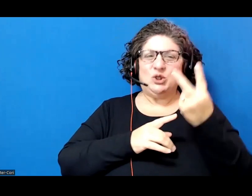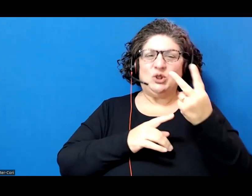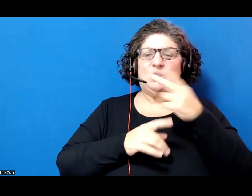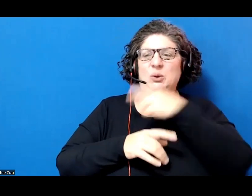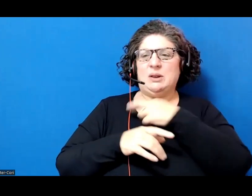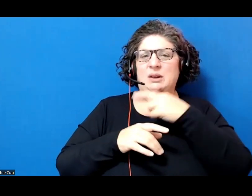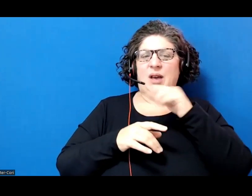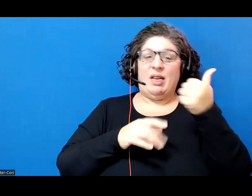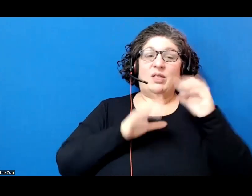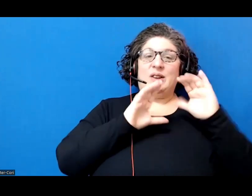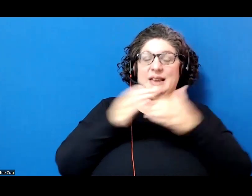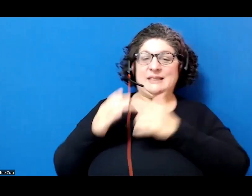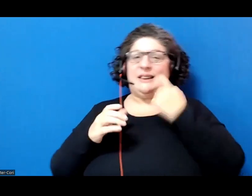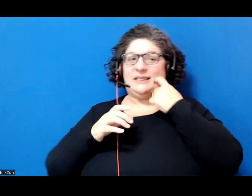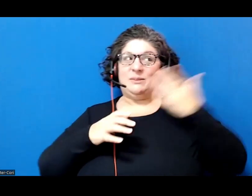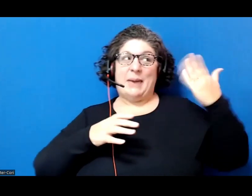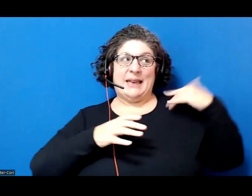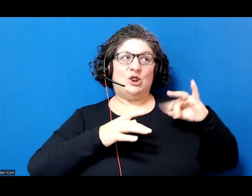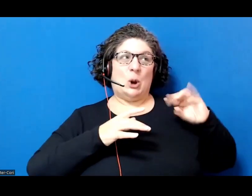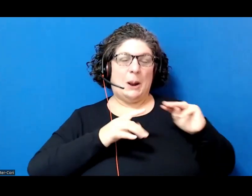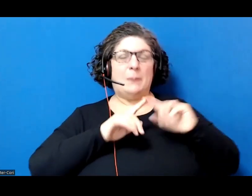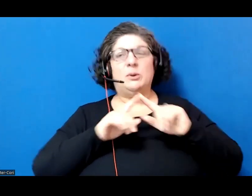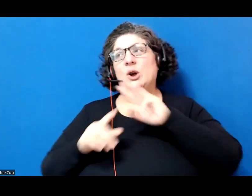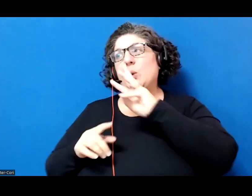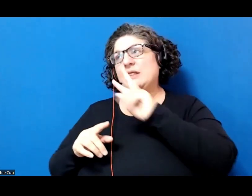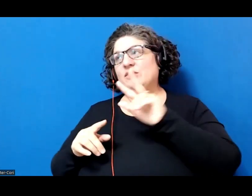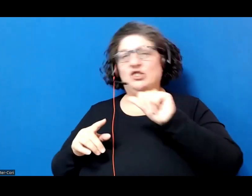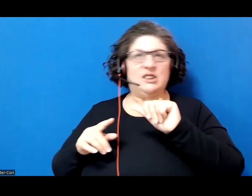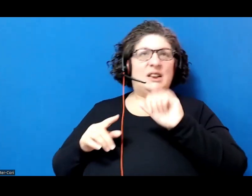And we can go vest Virginia v. EPA for example.